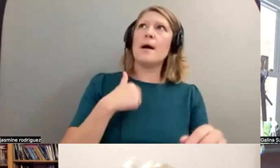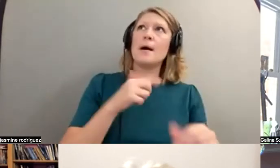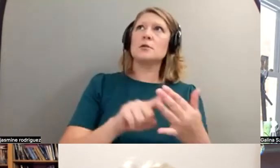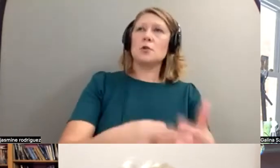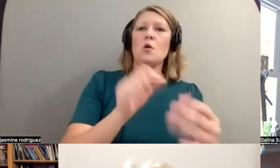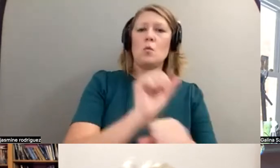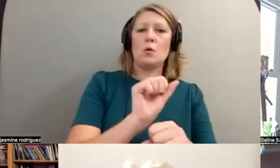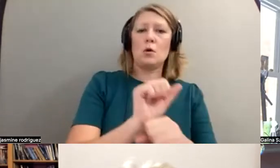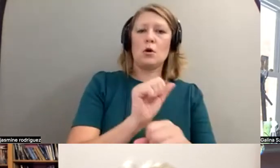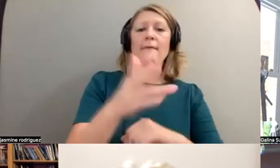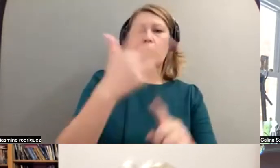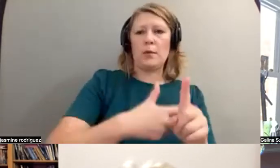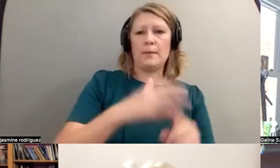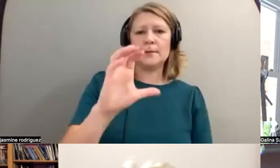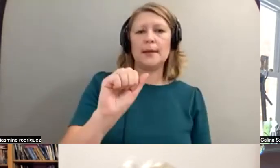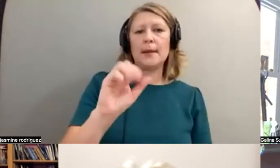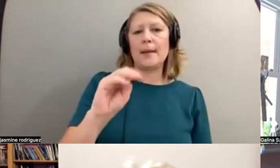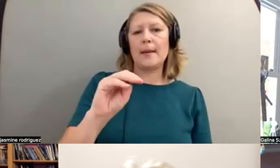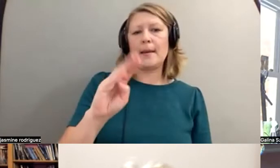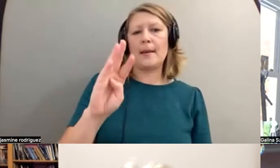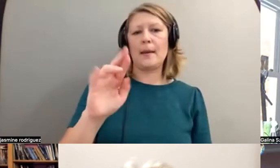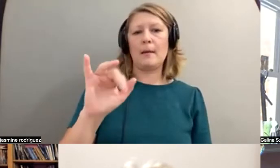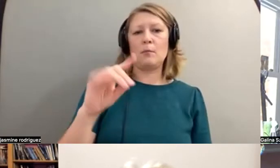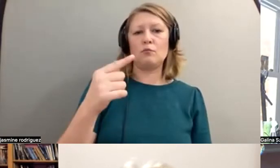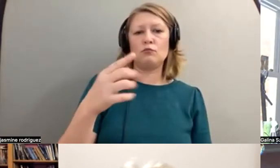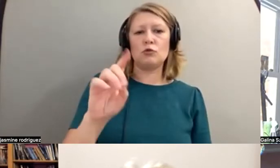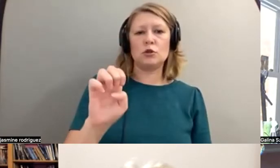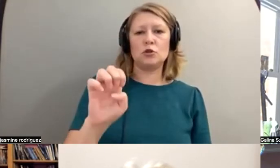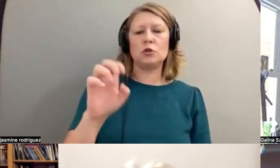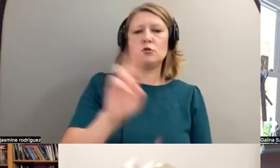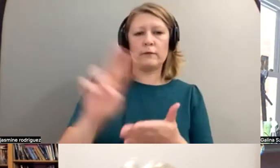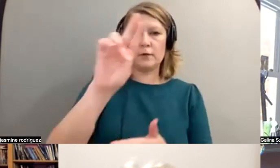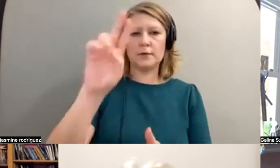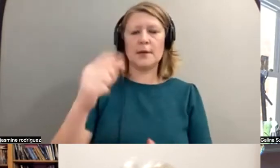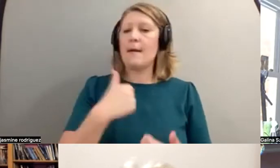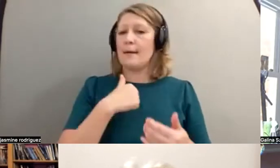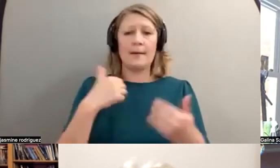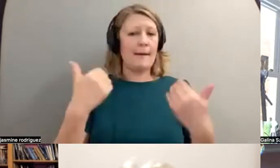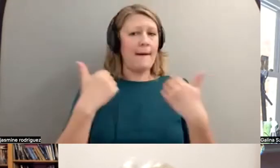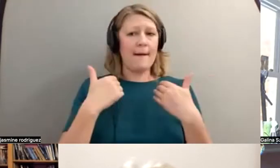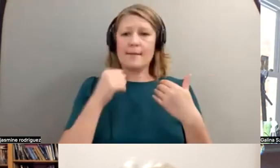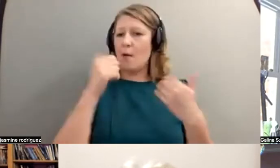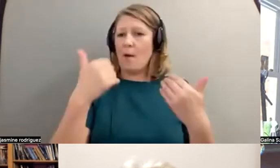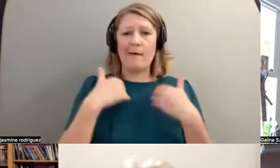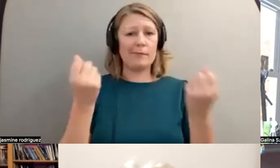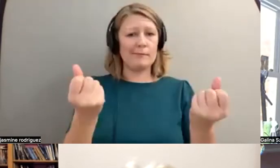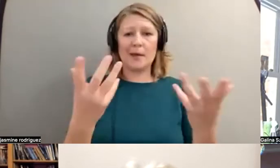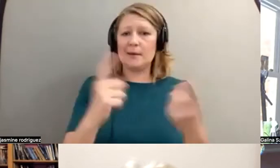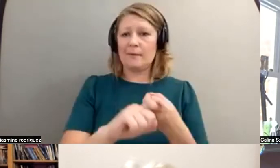I didn't have a lot of friends. I, I was busy, and I was tired, and scared.